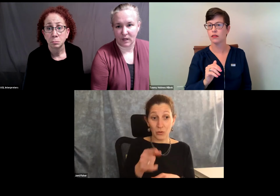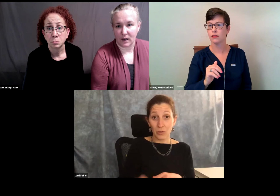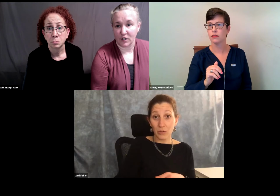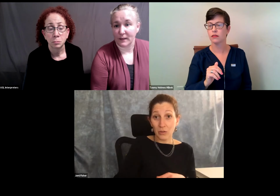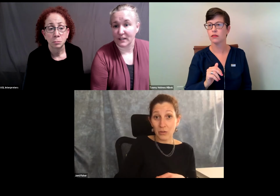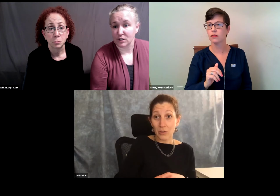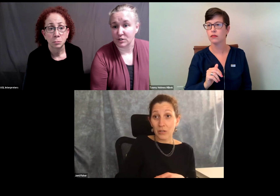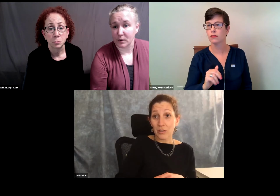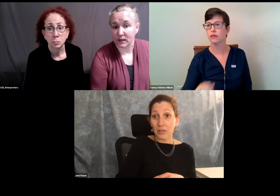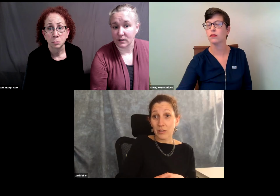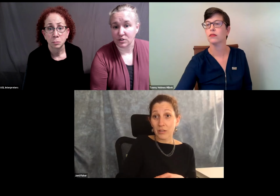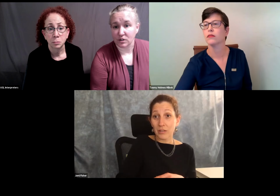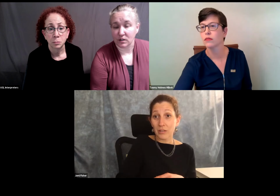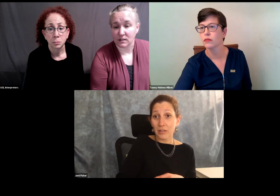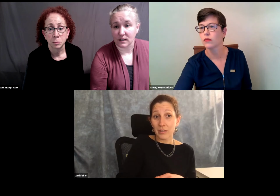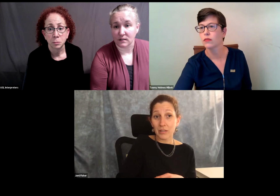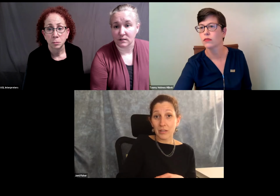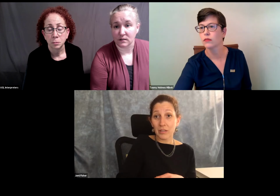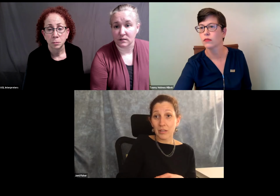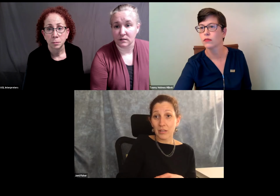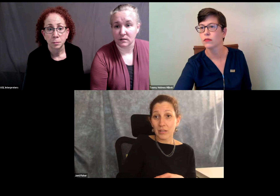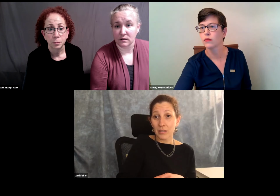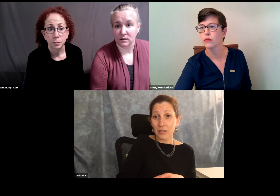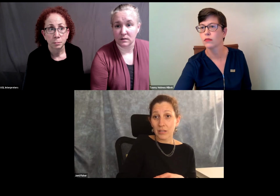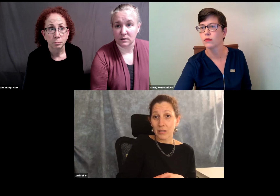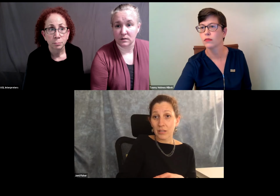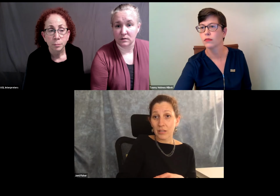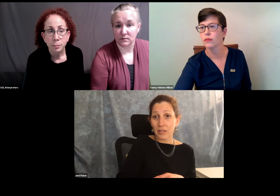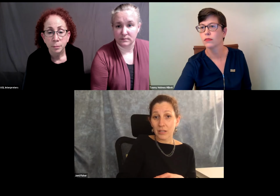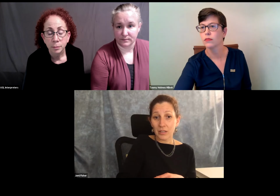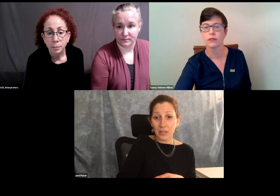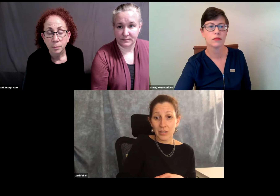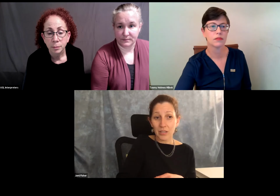Are you planning to use spoken English are you going to sign.